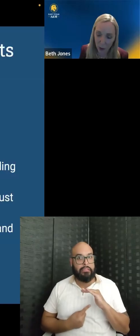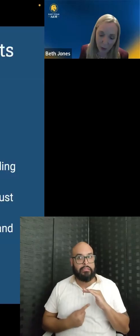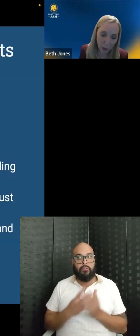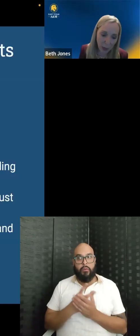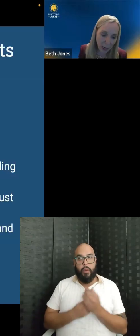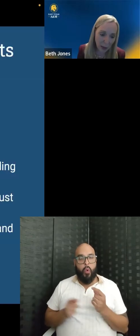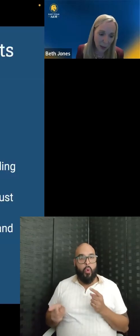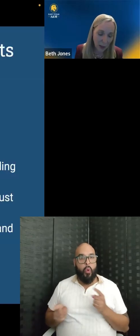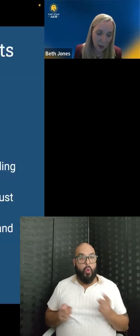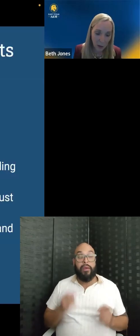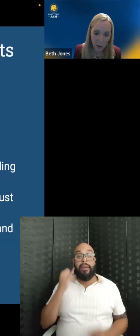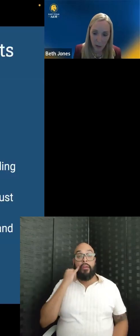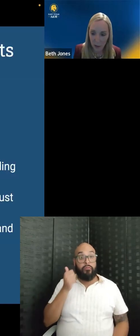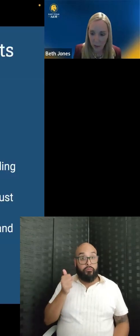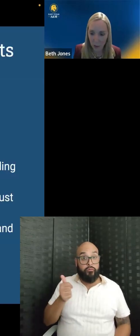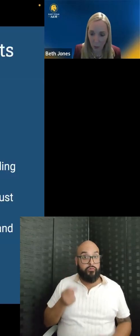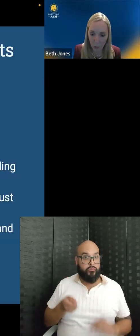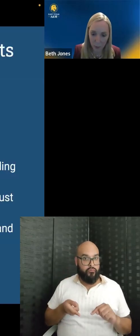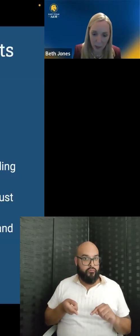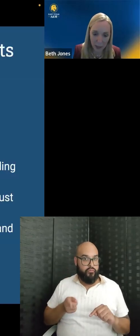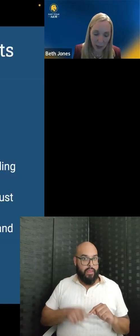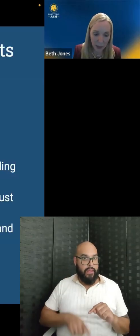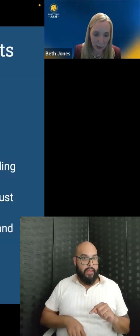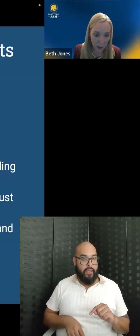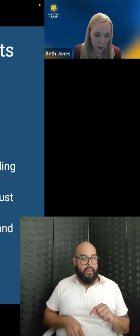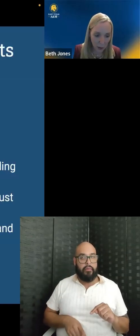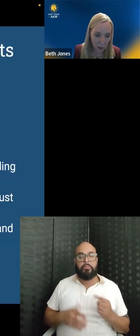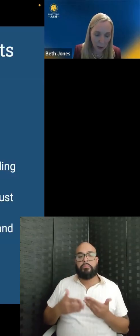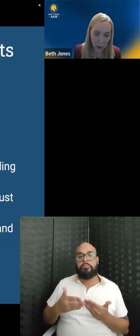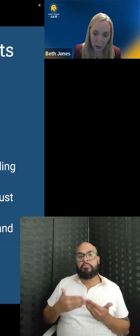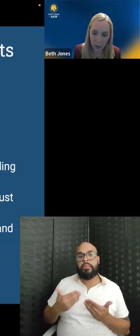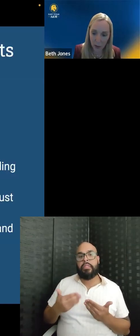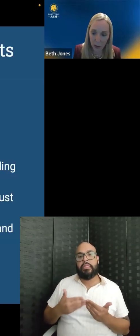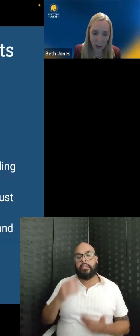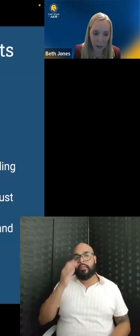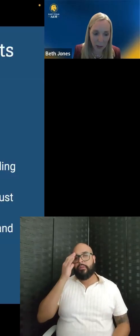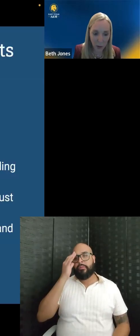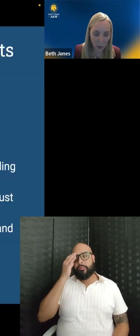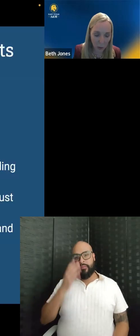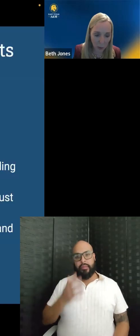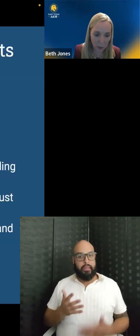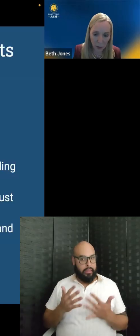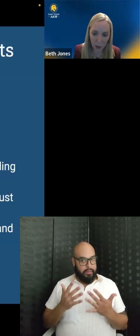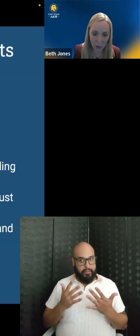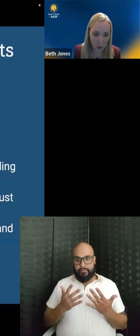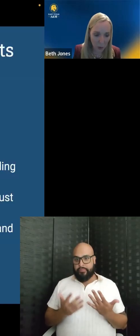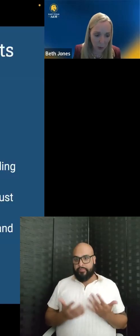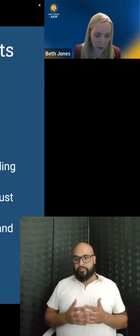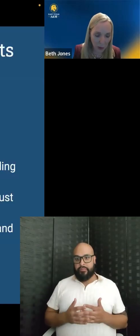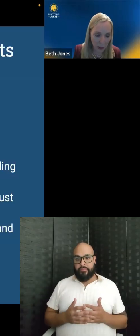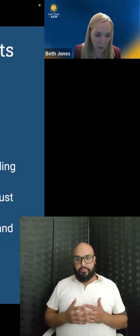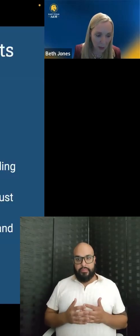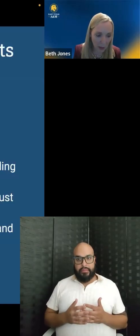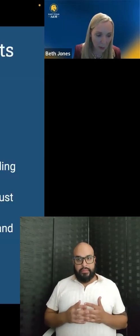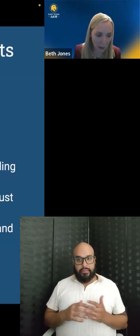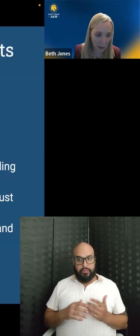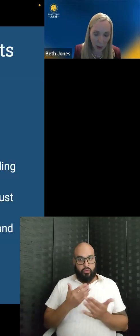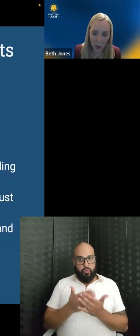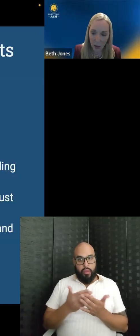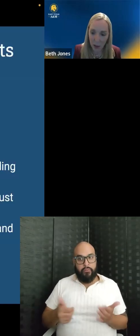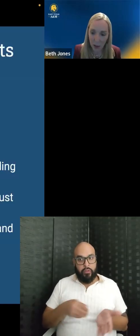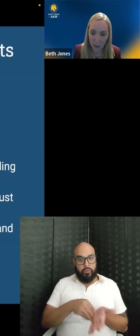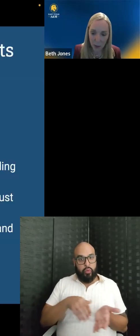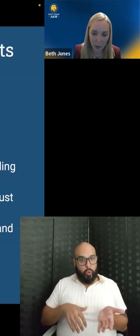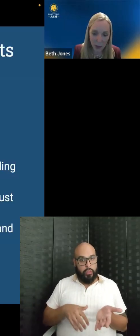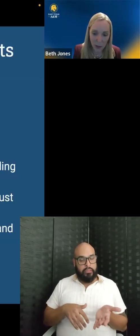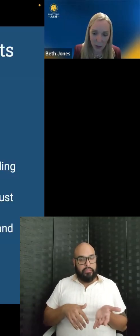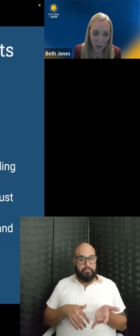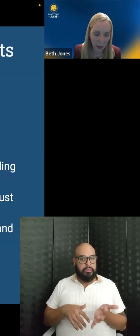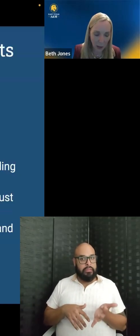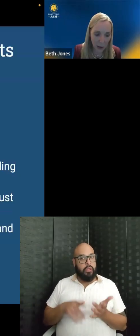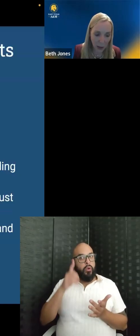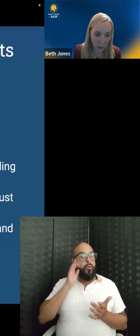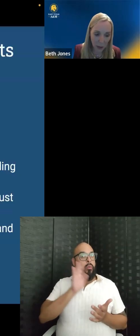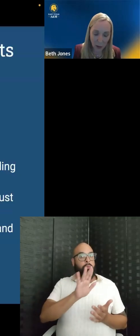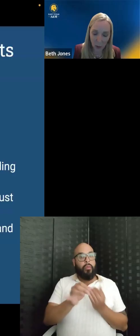So if you can't, easily get to other students, that independence piece, you know, that's an isolation piece.